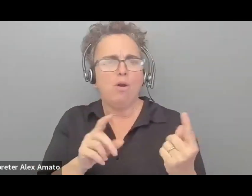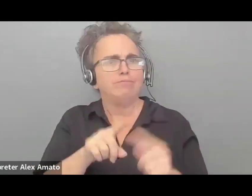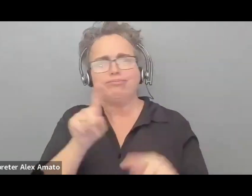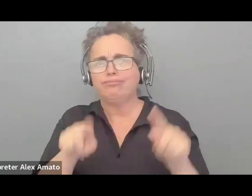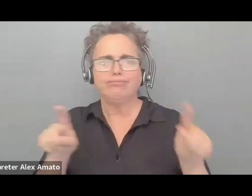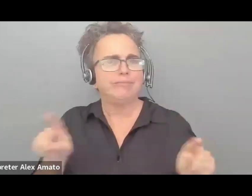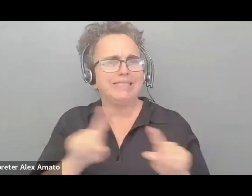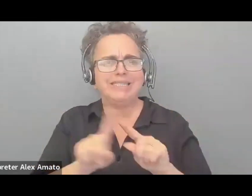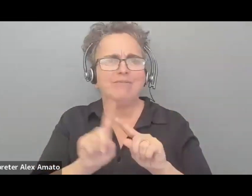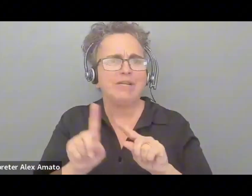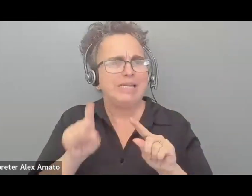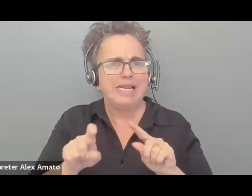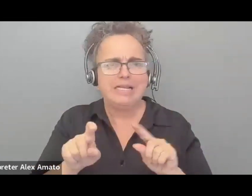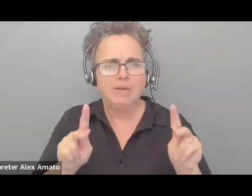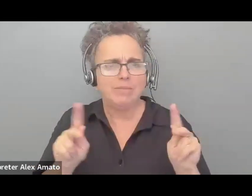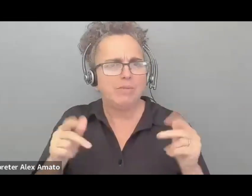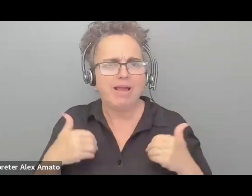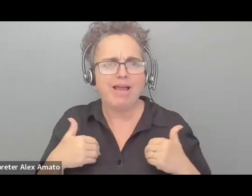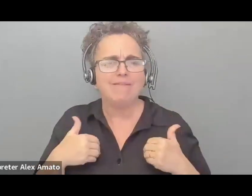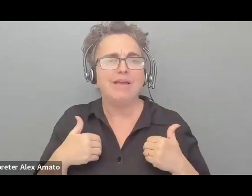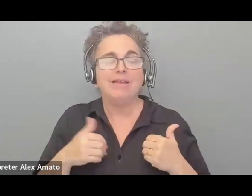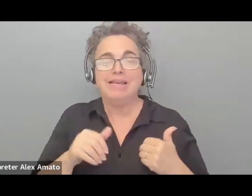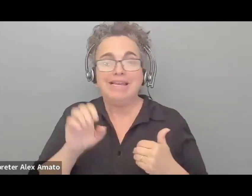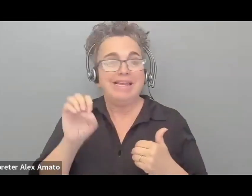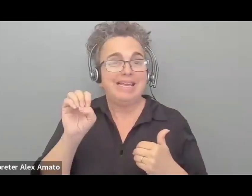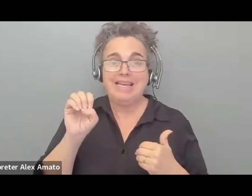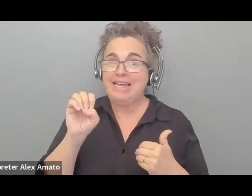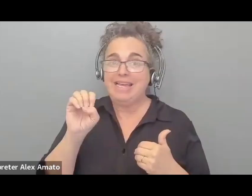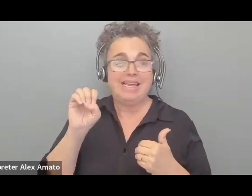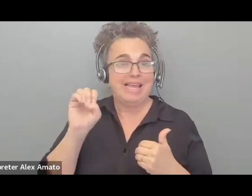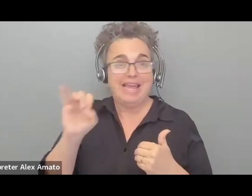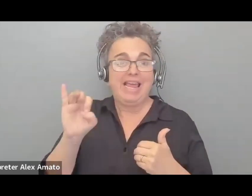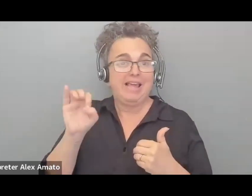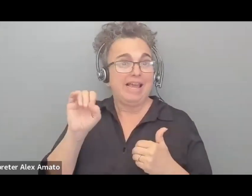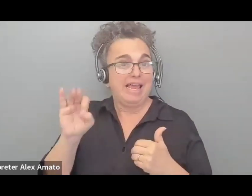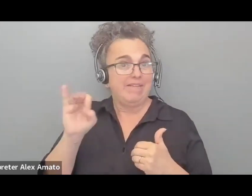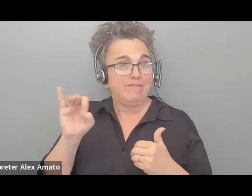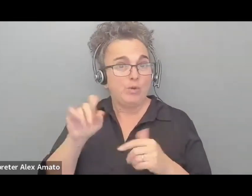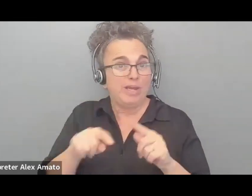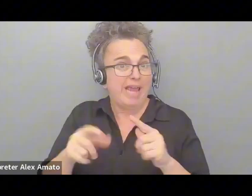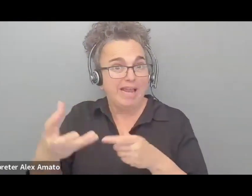And even if you can't bring folks in to be thinking of that, how do you put yourself in the shoes of like, okay,